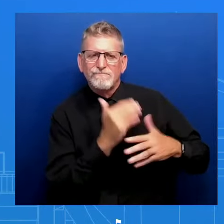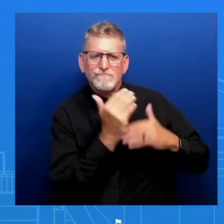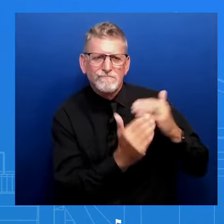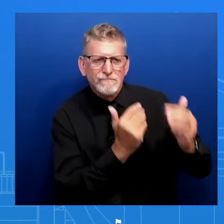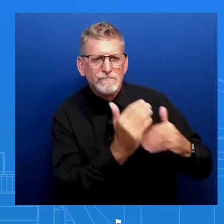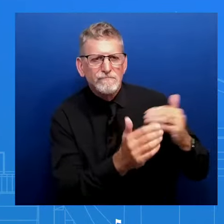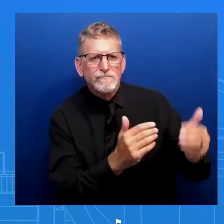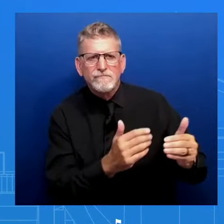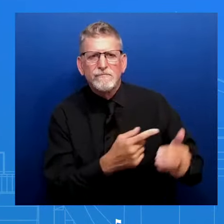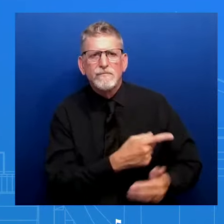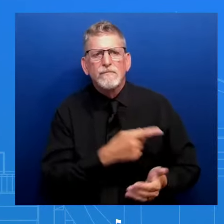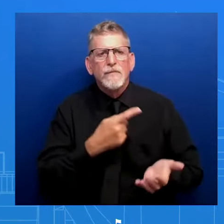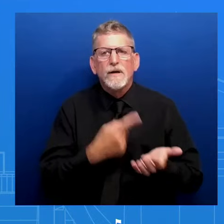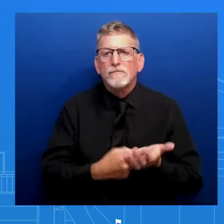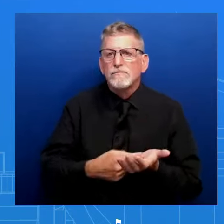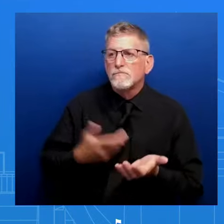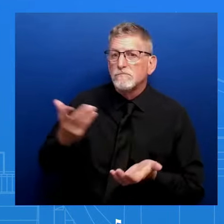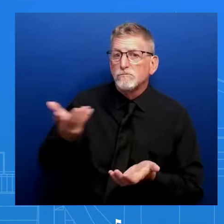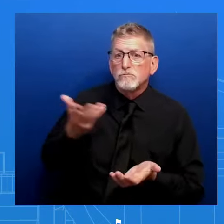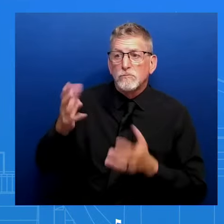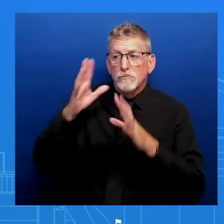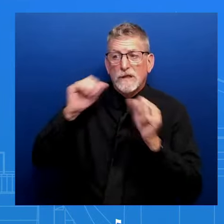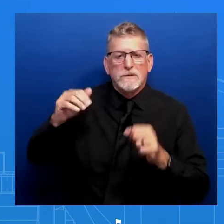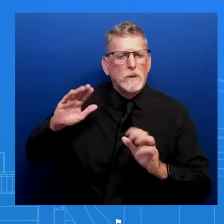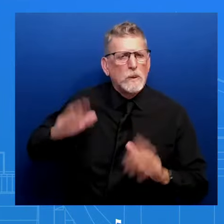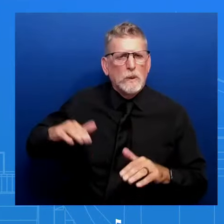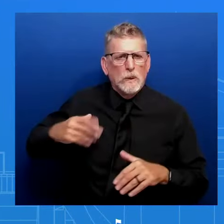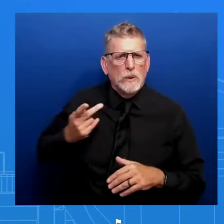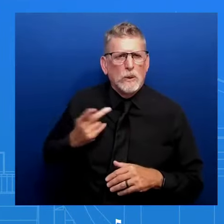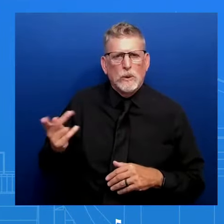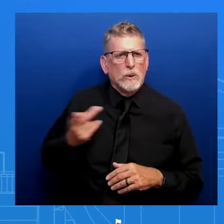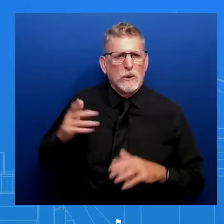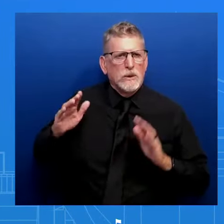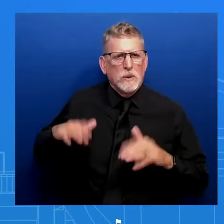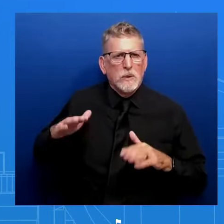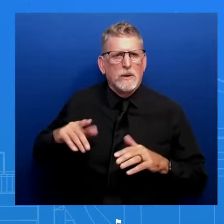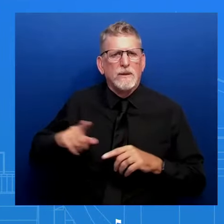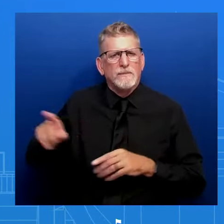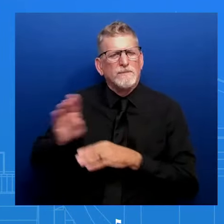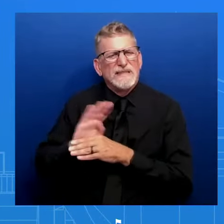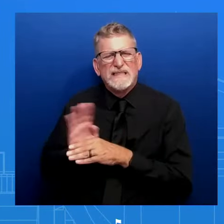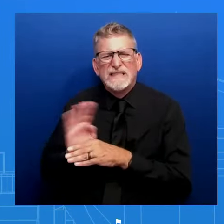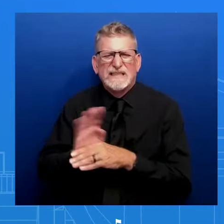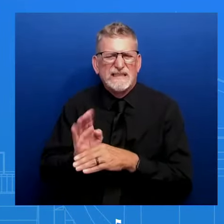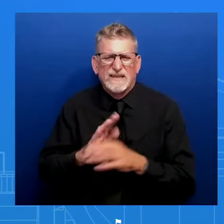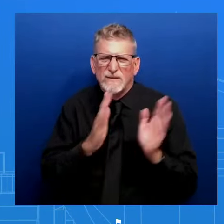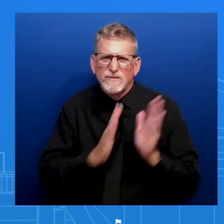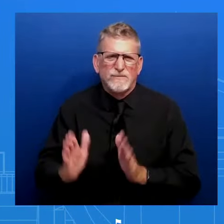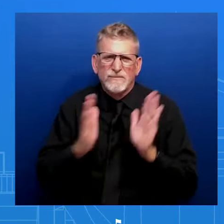He has been busy continuing to work on behalf of the American people, as he does every day, with internal meetings.